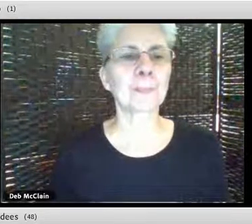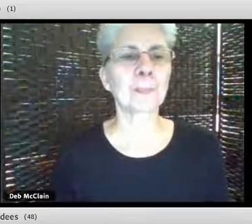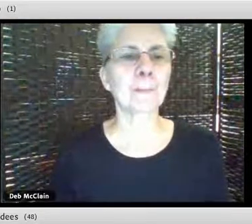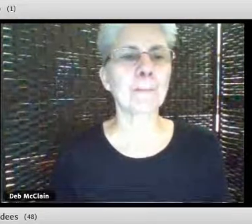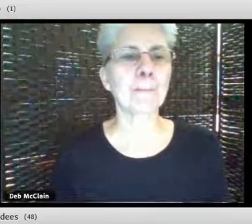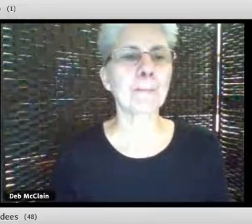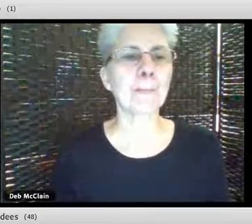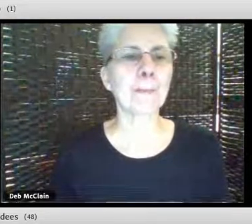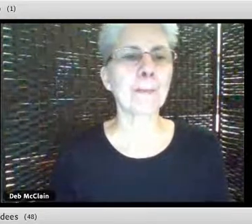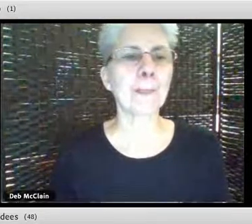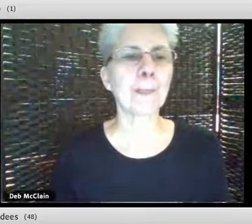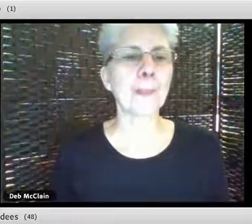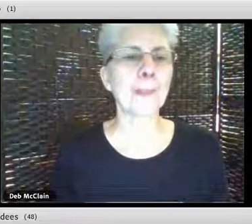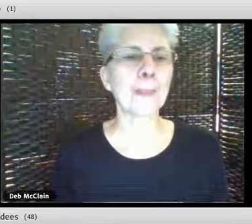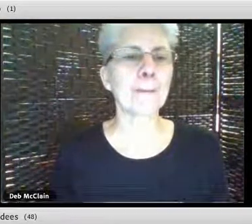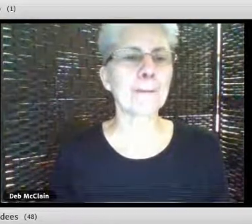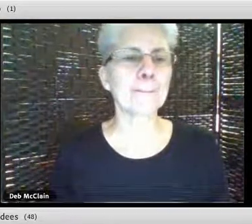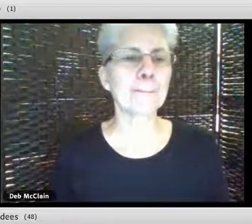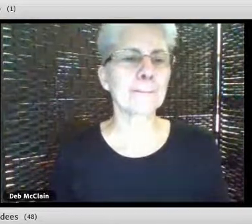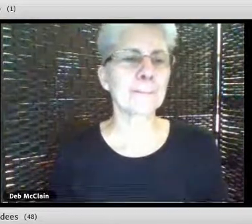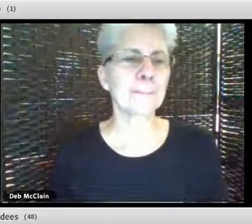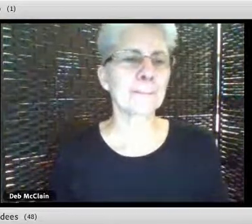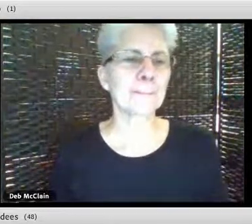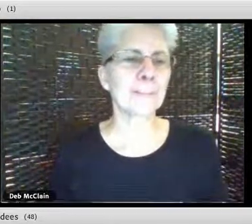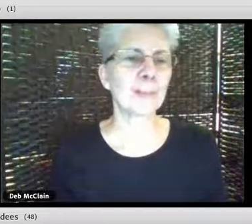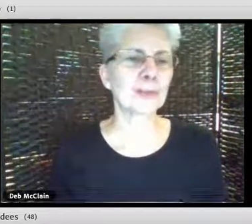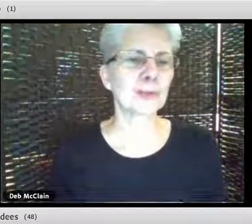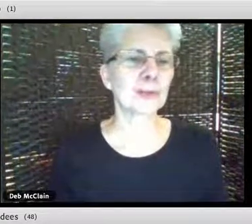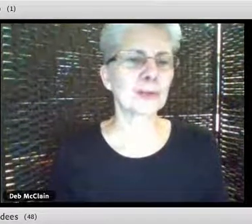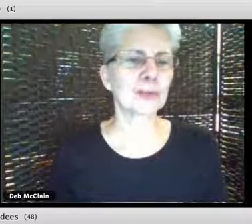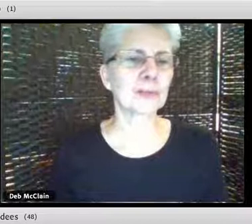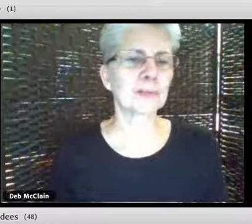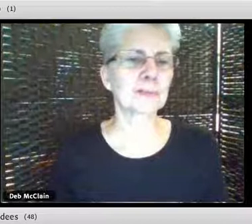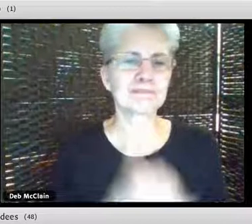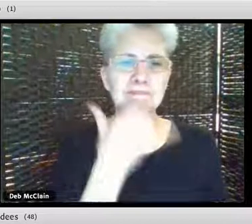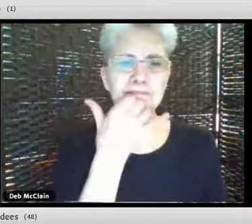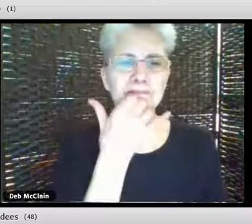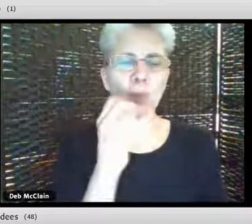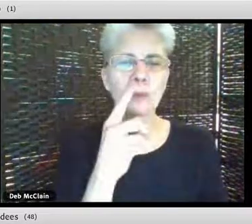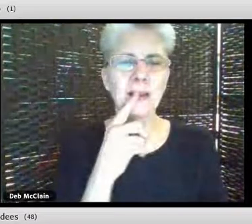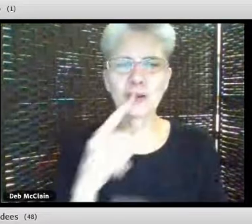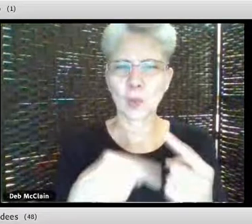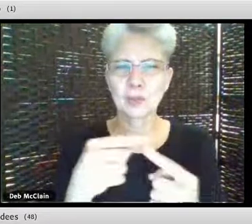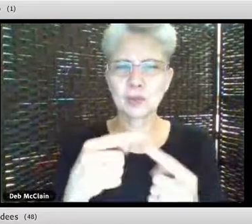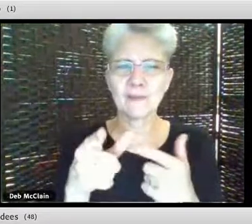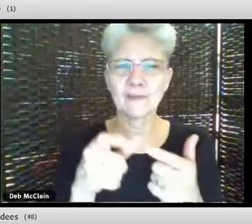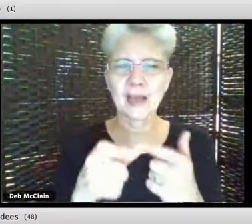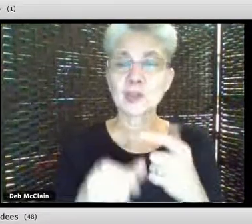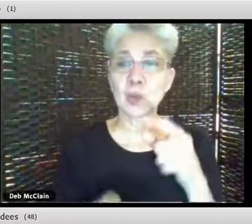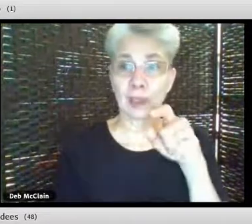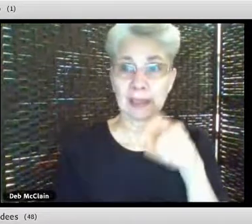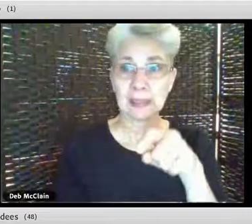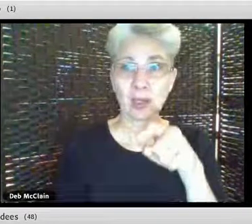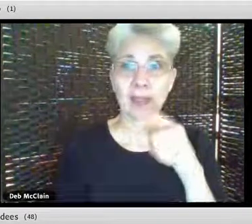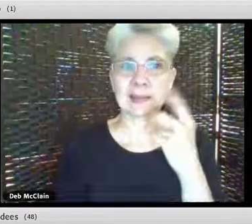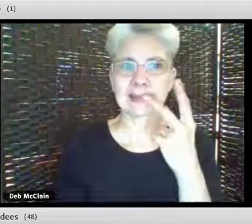when I click on it, hopefully -- [ Muttering ] Oh, sorry.